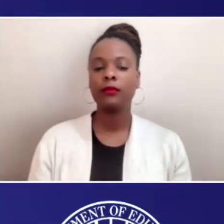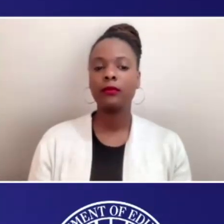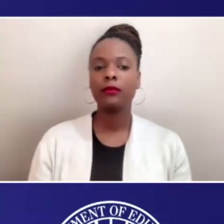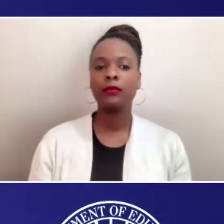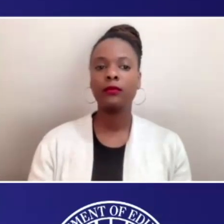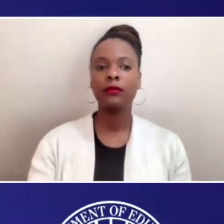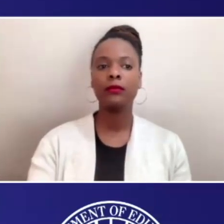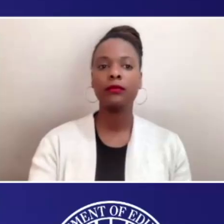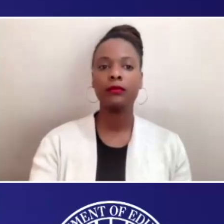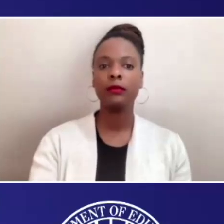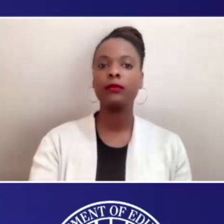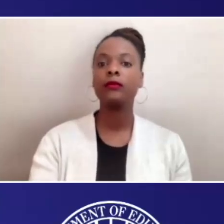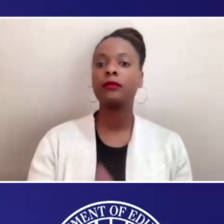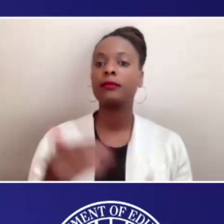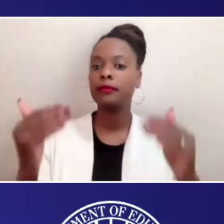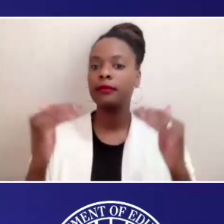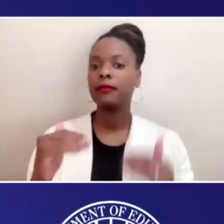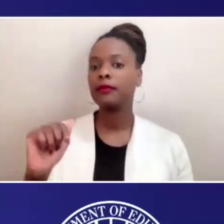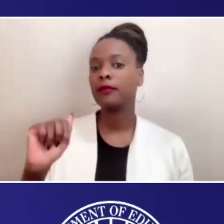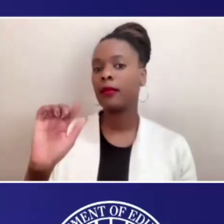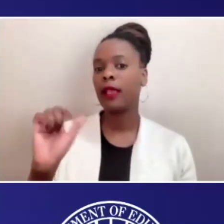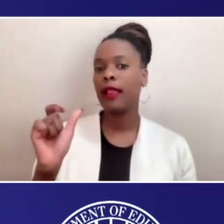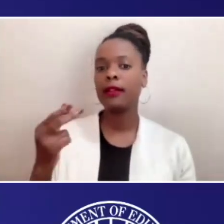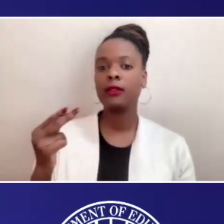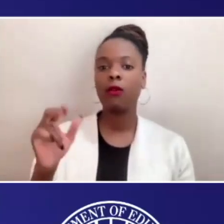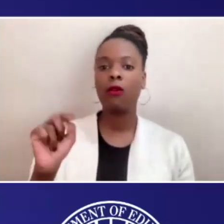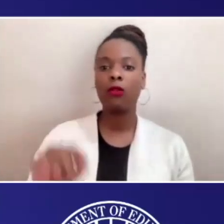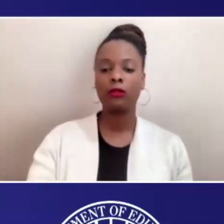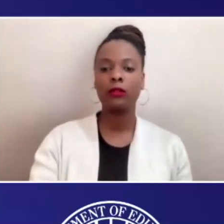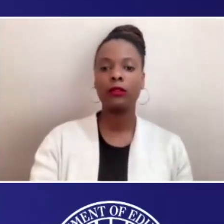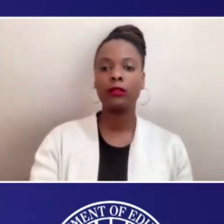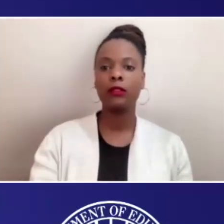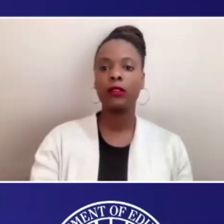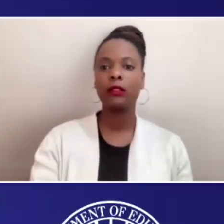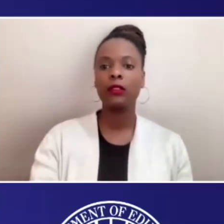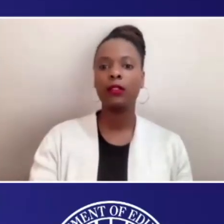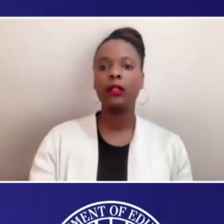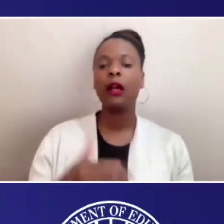If we can go next, then to Alex Holt. I'm actually going to yield to the back of the line.